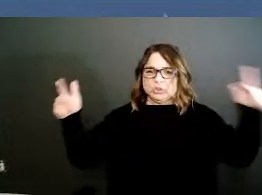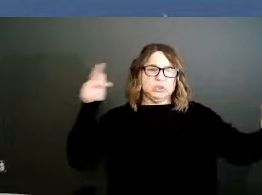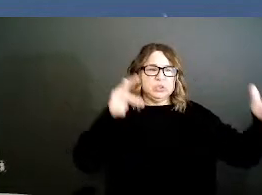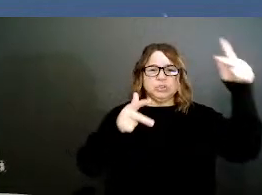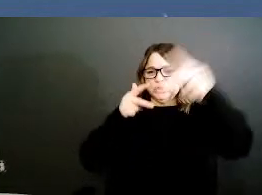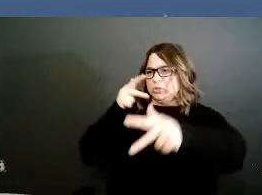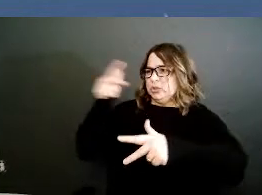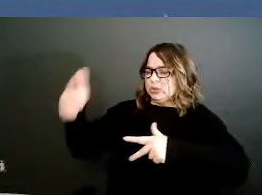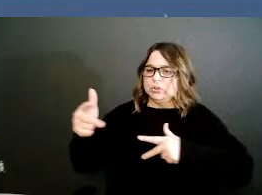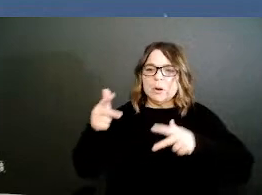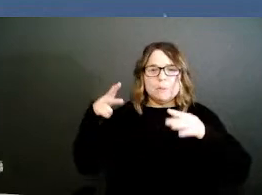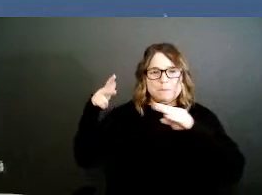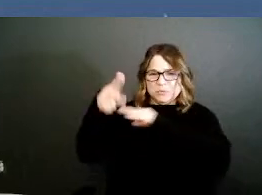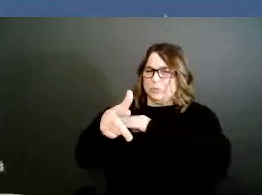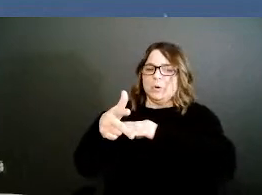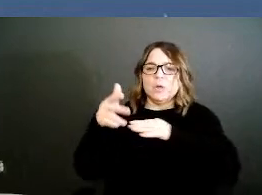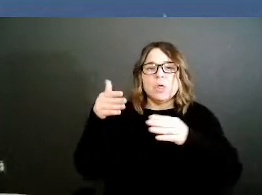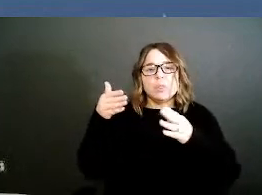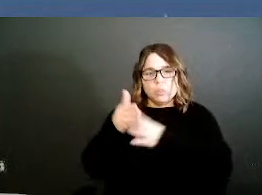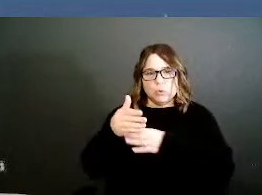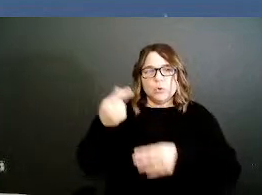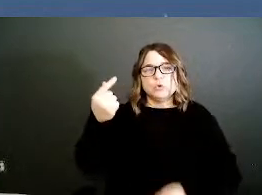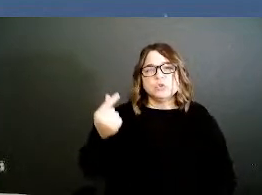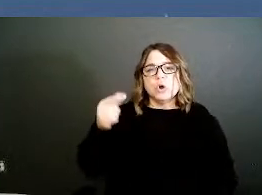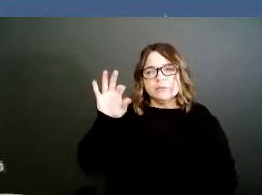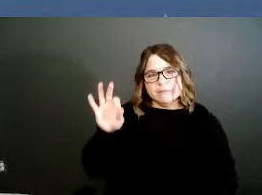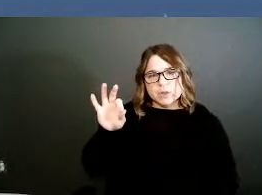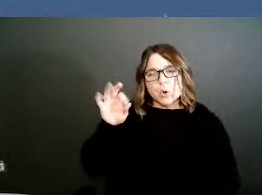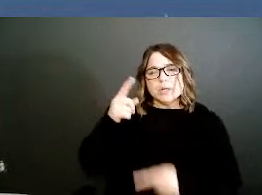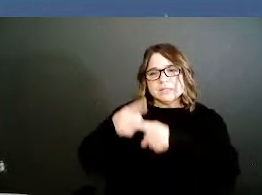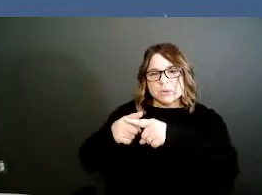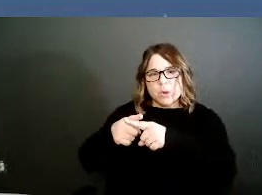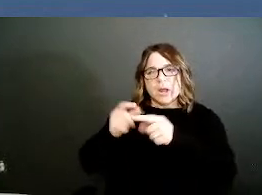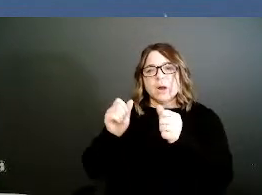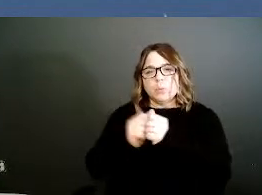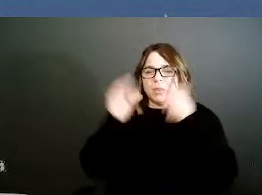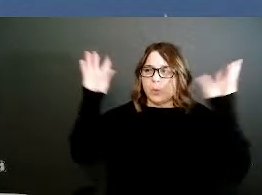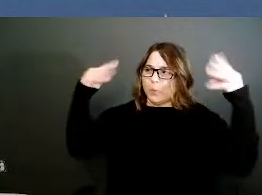PORED OUT AND RUSHED THE SQUARE AND WENT INTO A CROWD OF NEIGHBORS, INCLUDING OURSELVES,